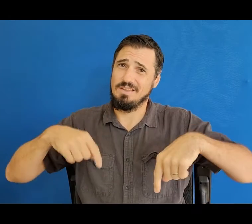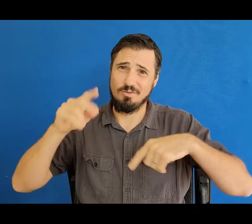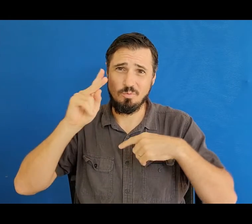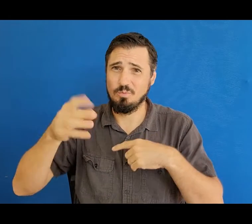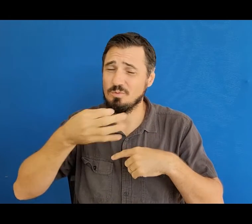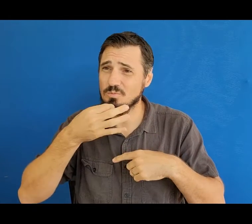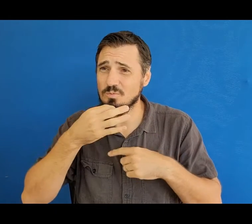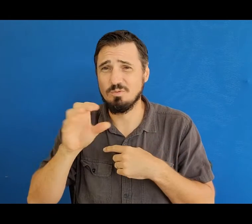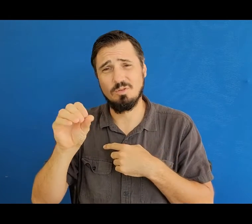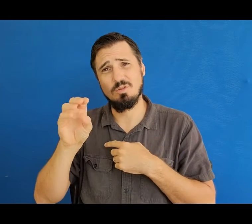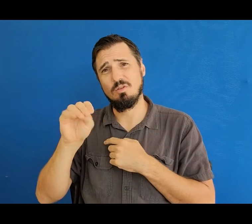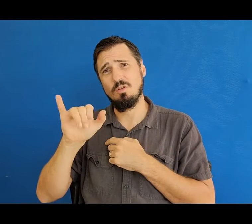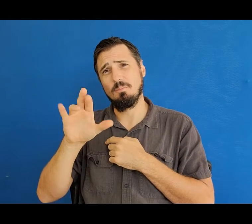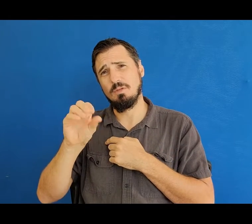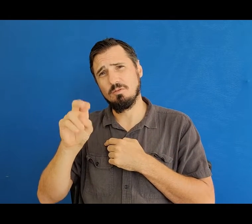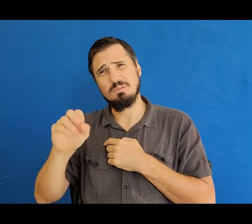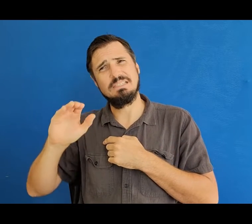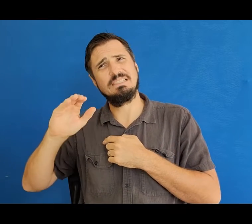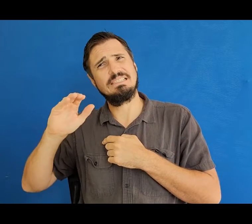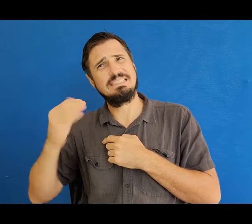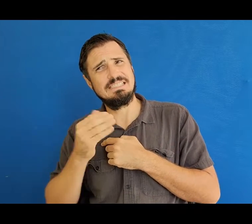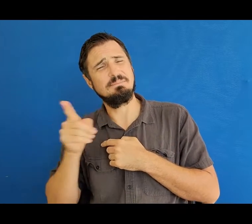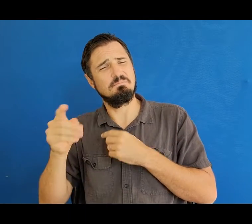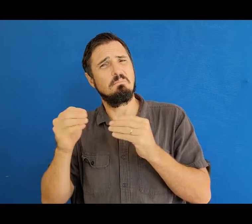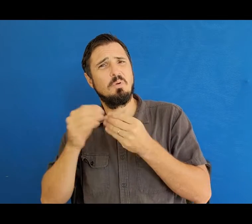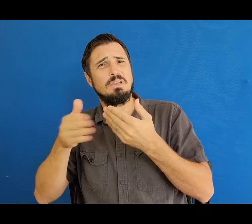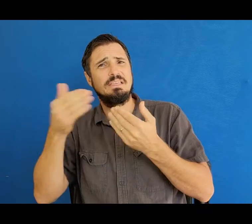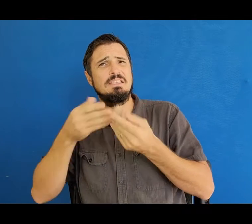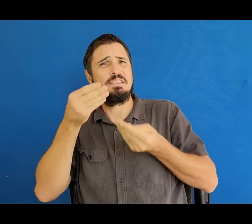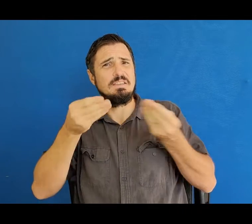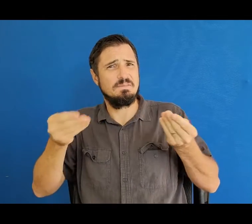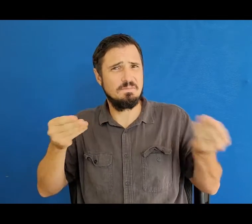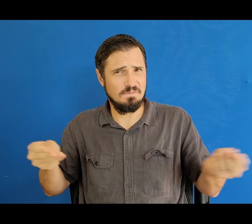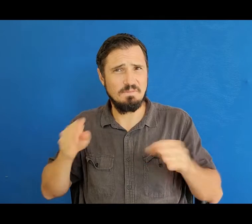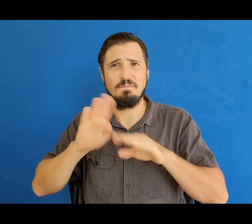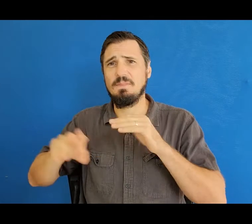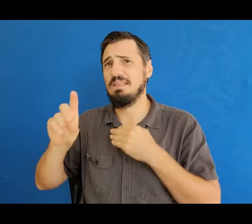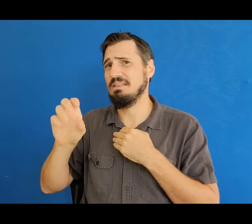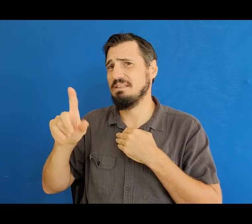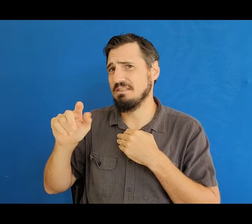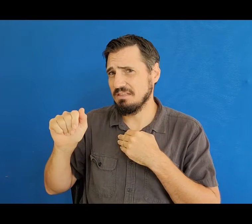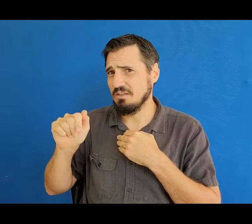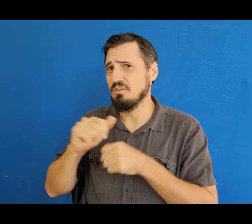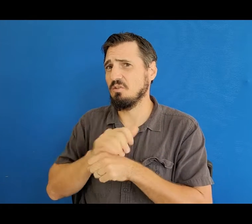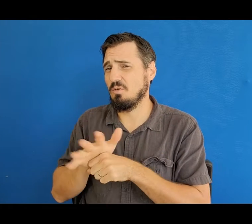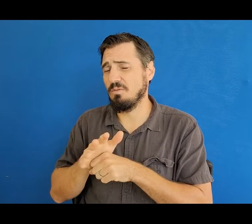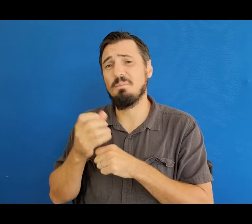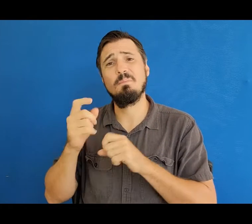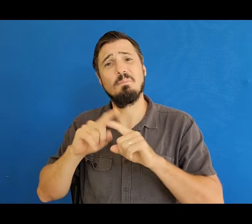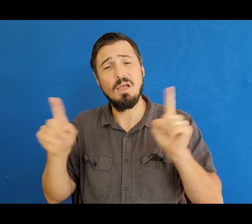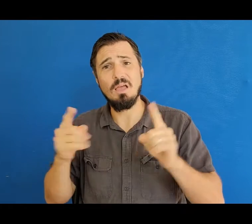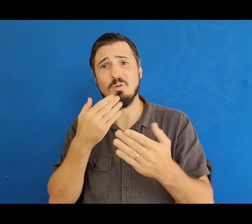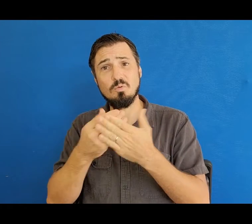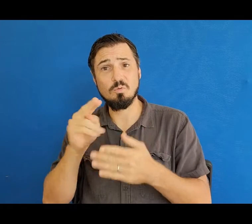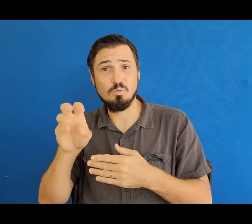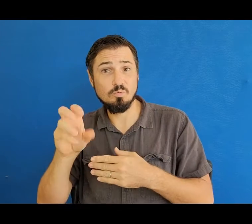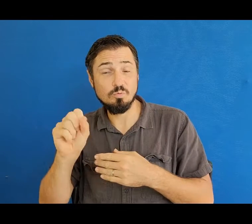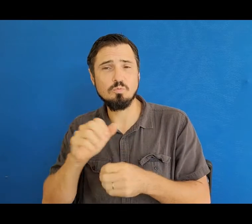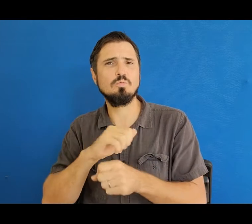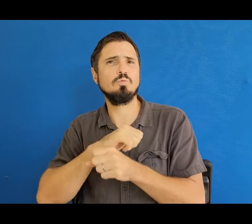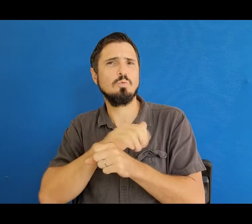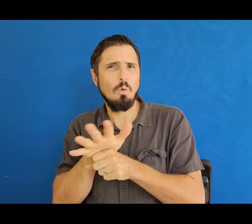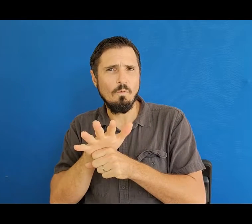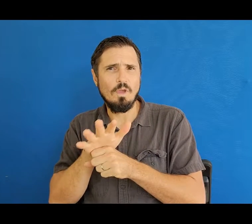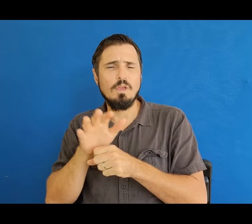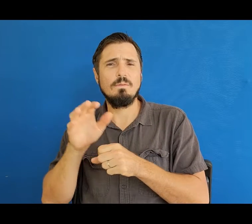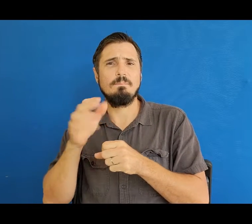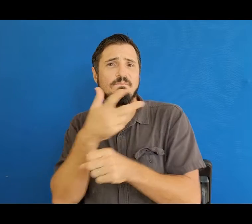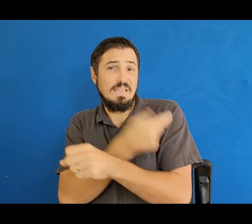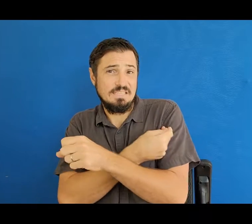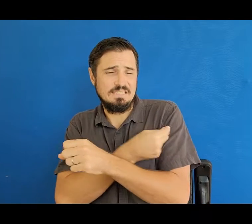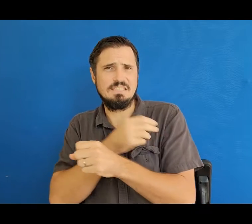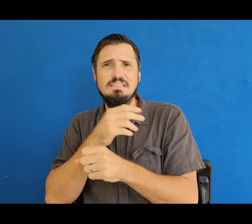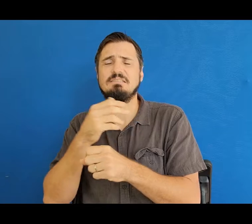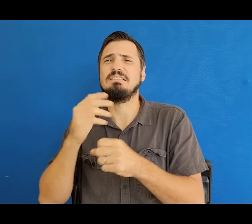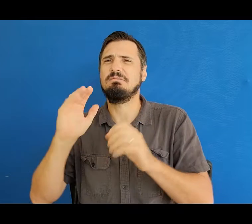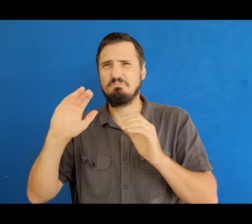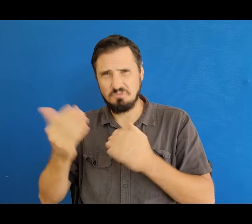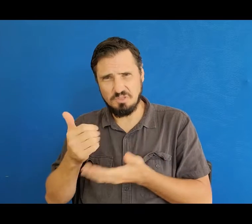The Omicron variant is exhibiting traits indicating it is even more transmissible than the Delta variant. The good news is: COVID-19 vaccines and boosters appear to slow the spread of